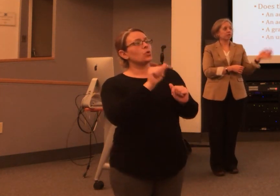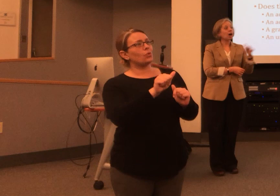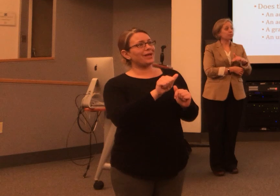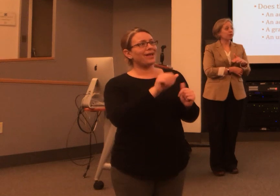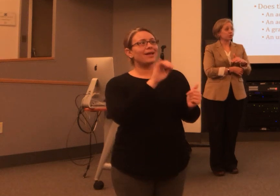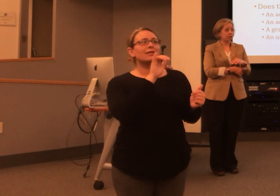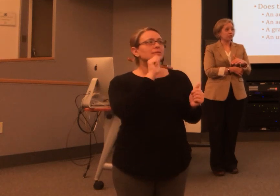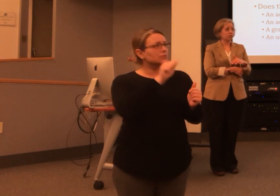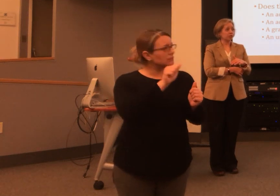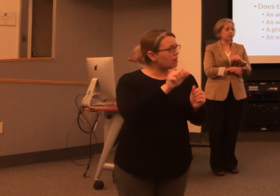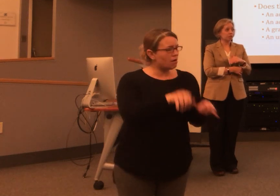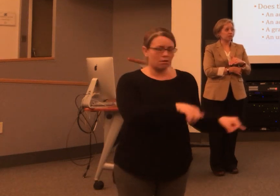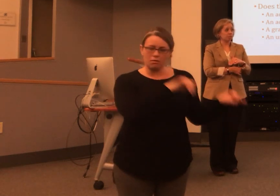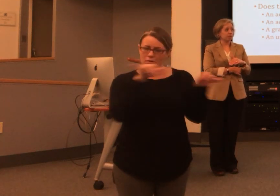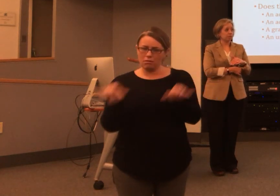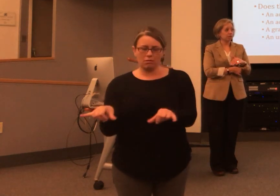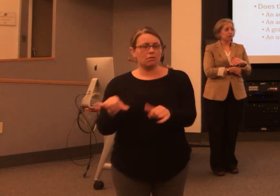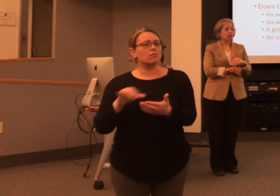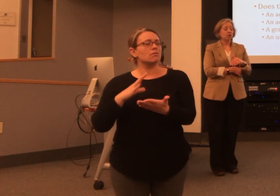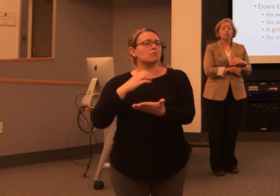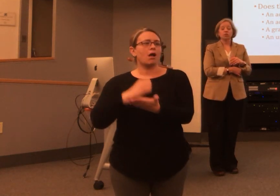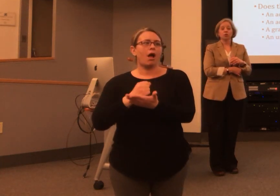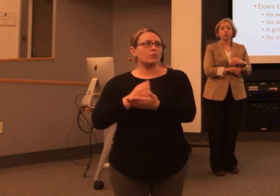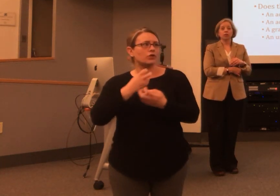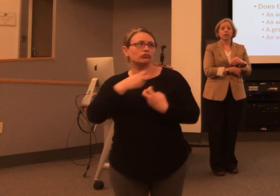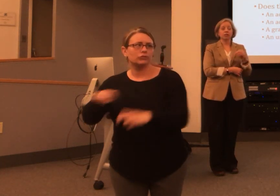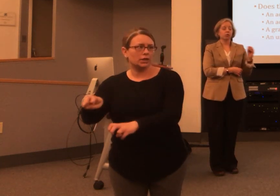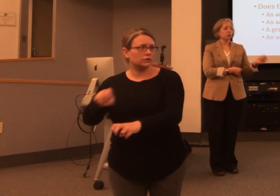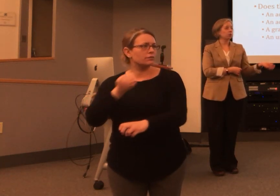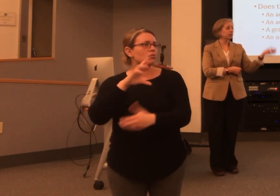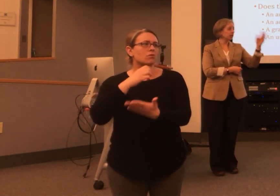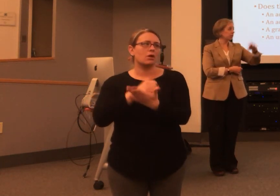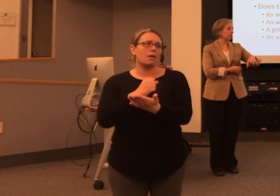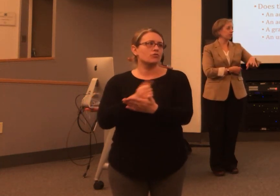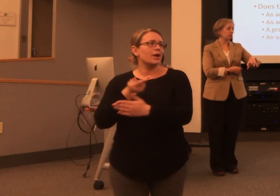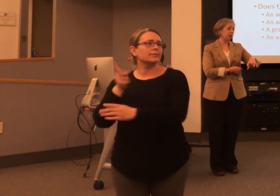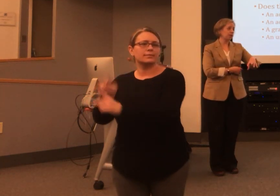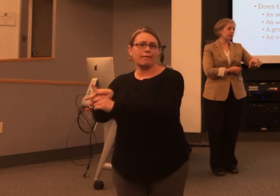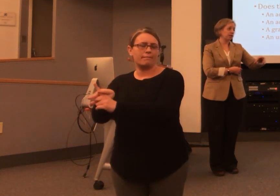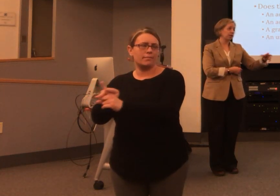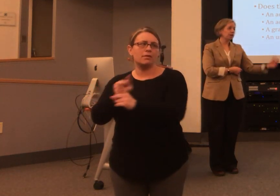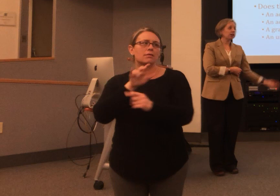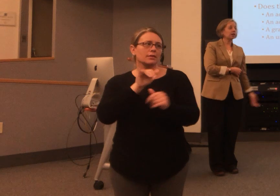as copyright transfer or assignment. So if you're only giving somebody the painting,